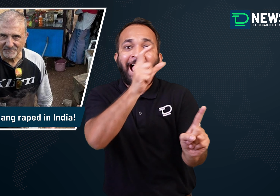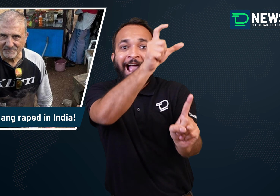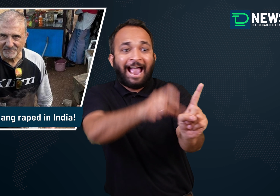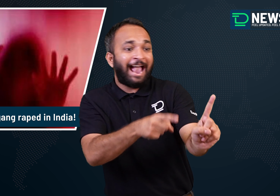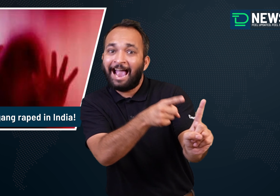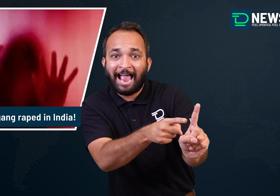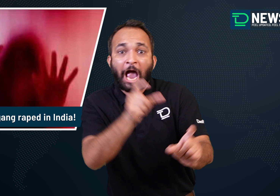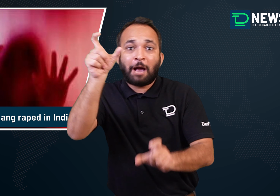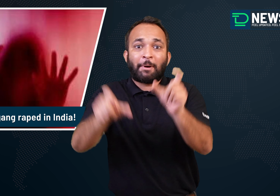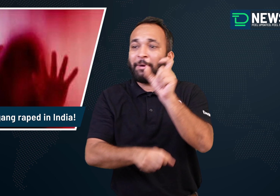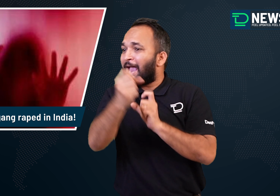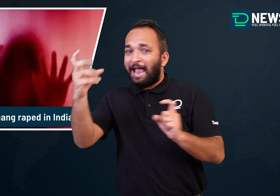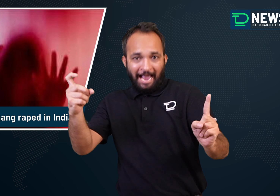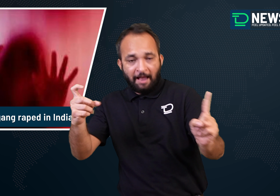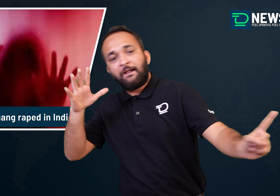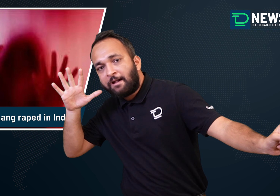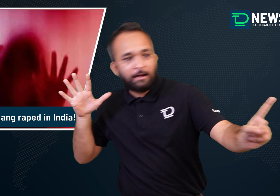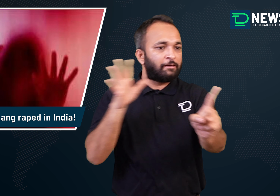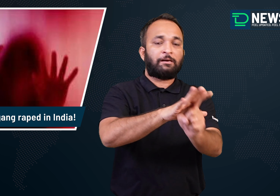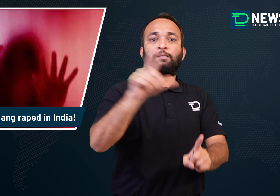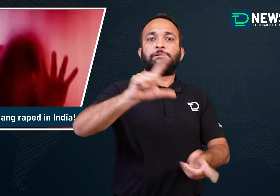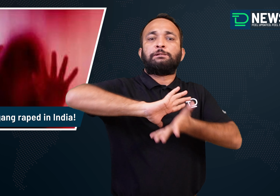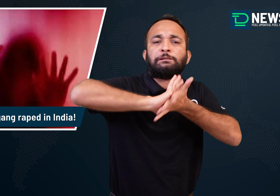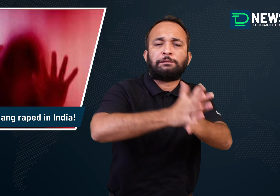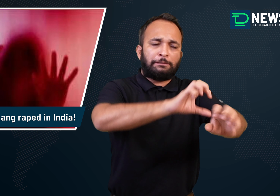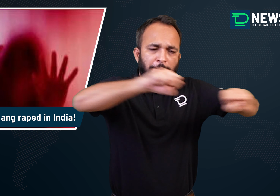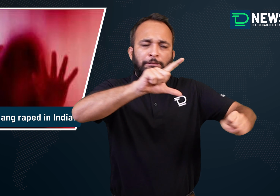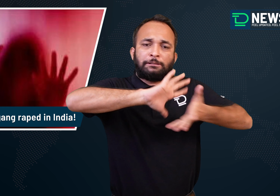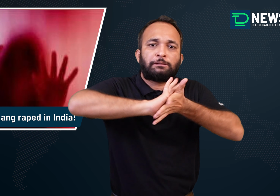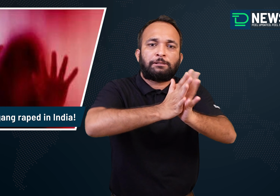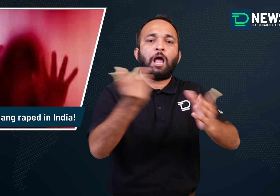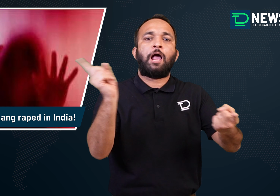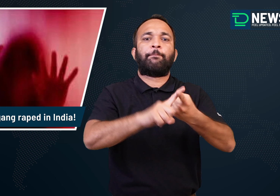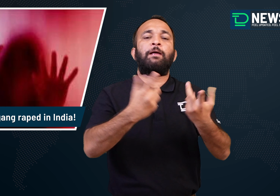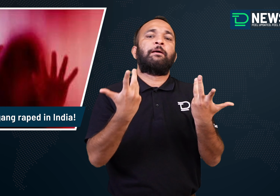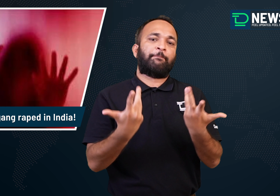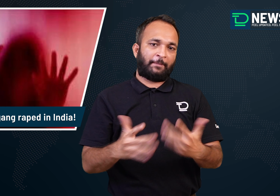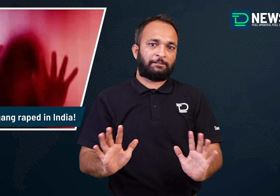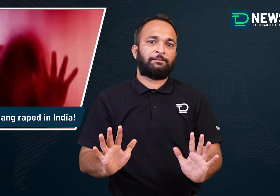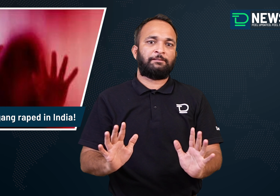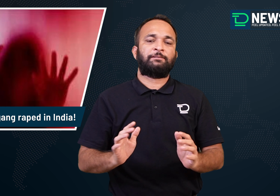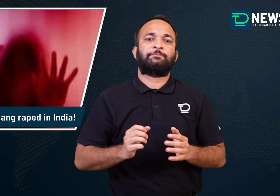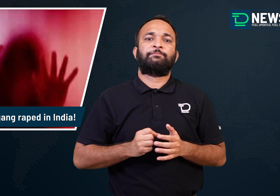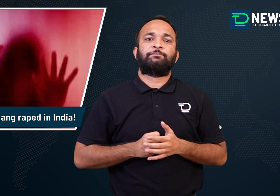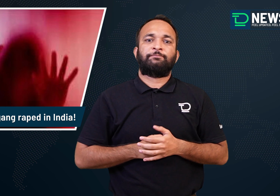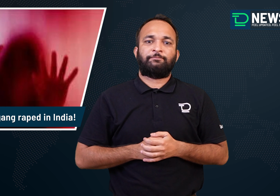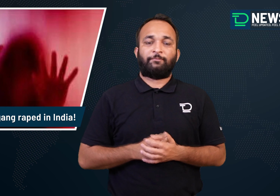Even they have gang-raped that woman.